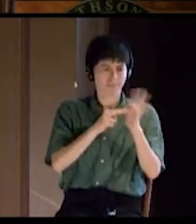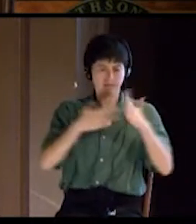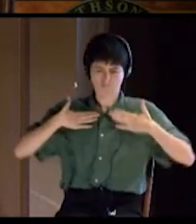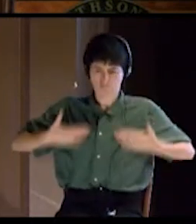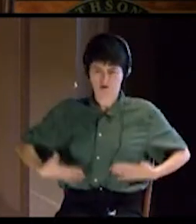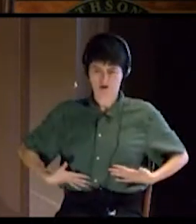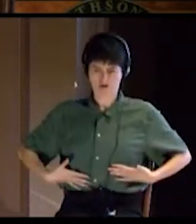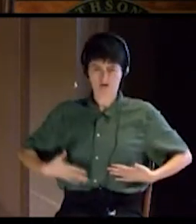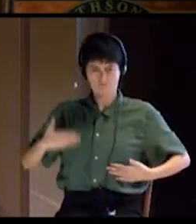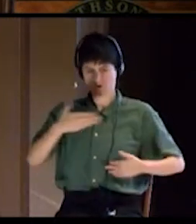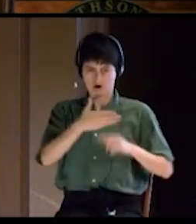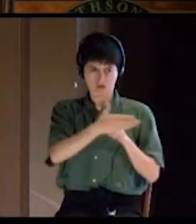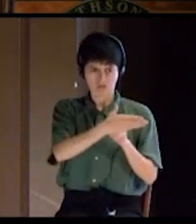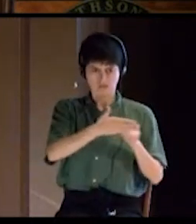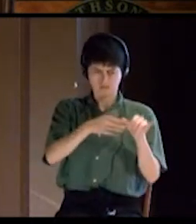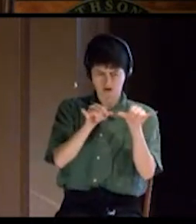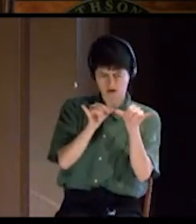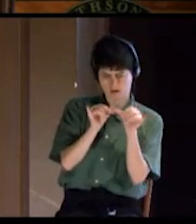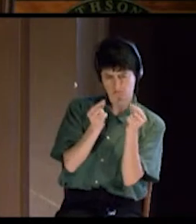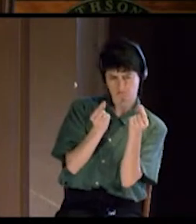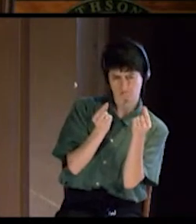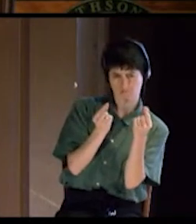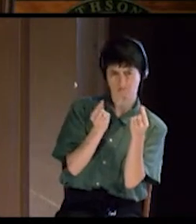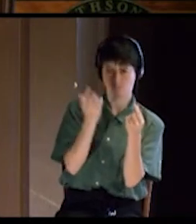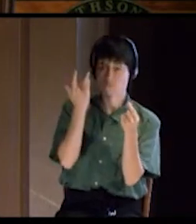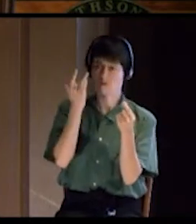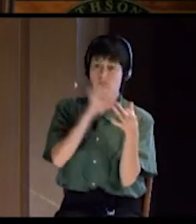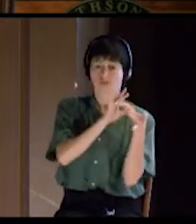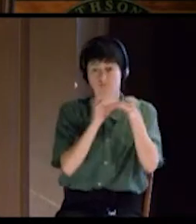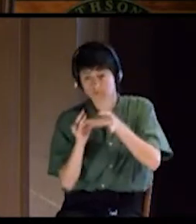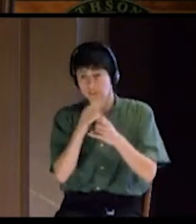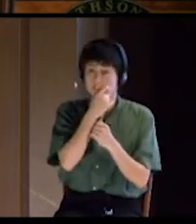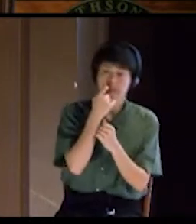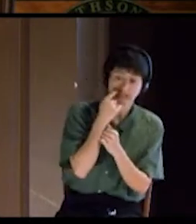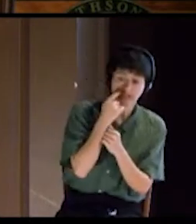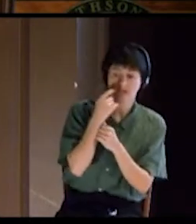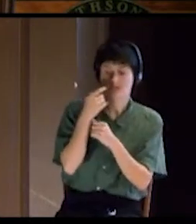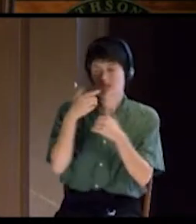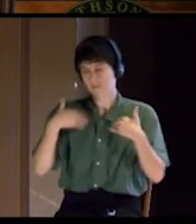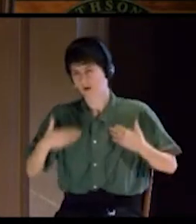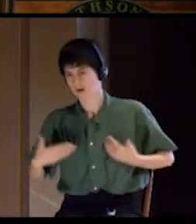of life history traits and there's an idea in the literature that prey respond to predation pressure.